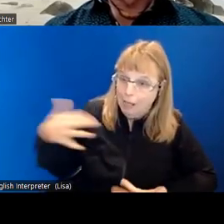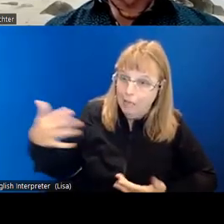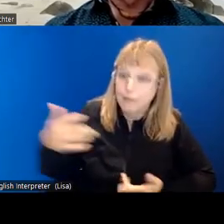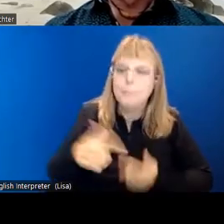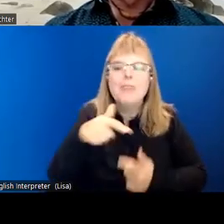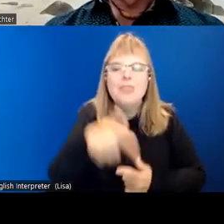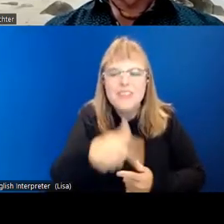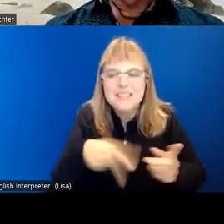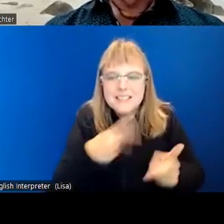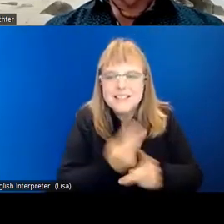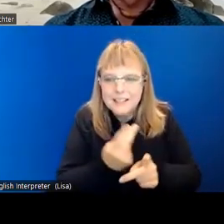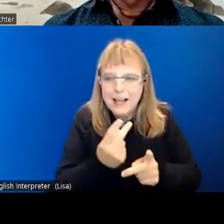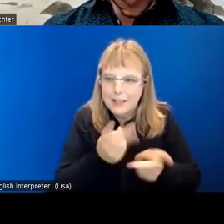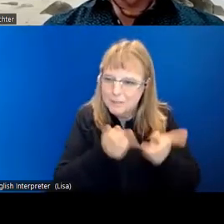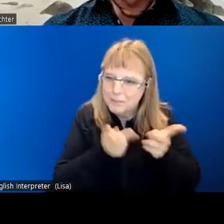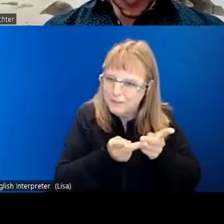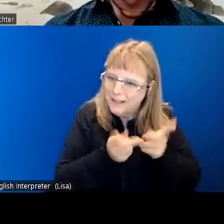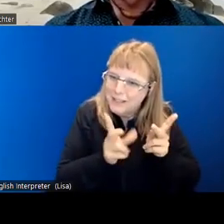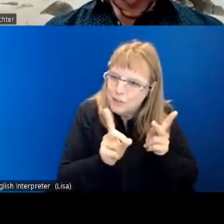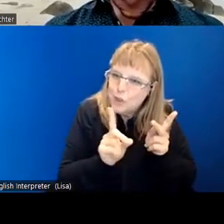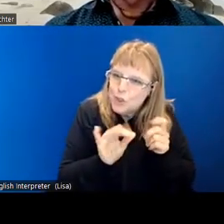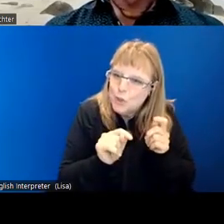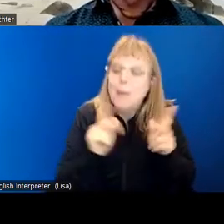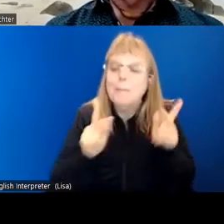It's sort of almost expected, people want that.